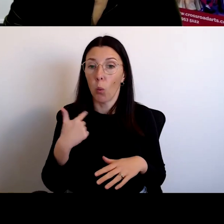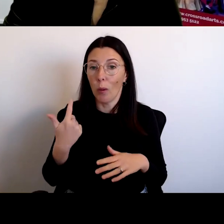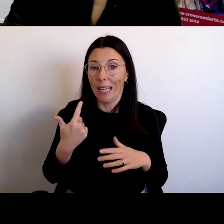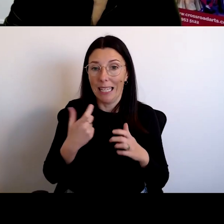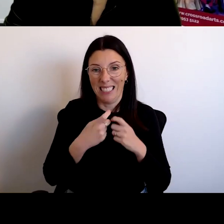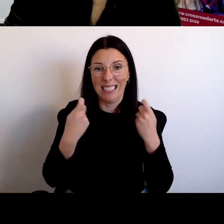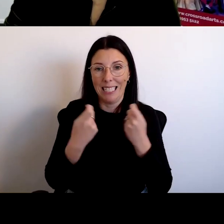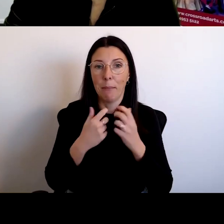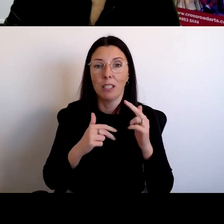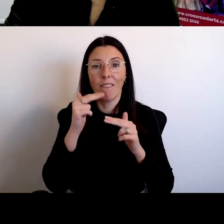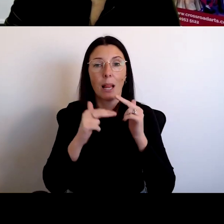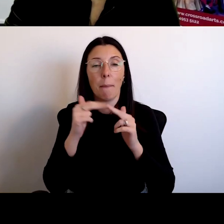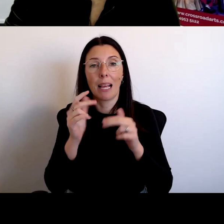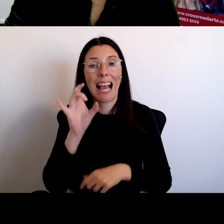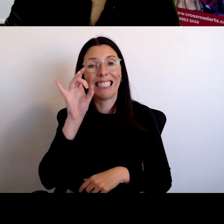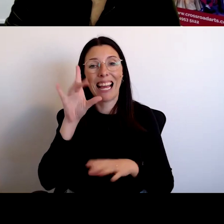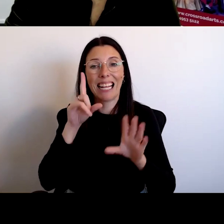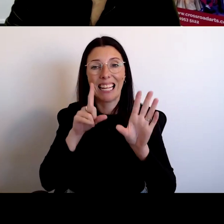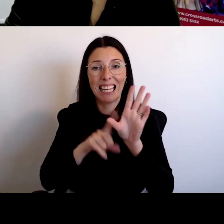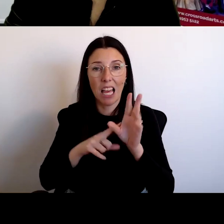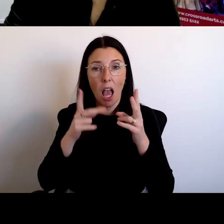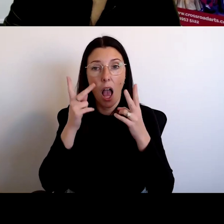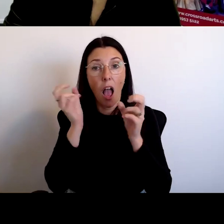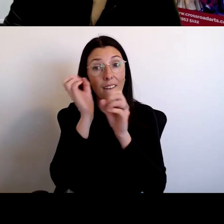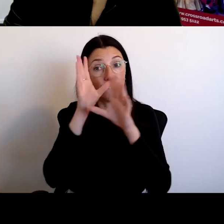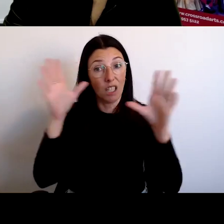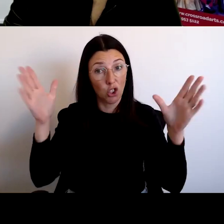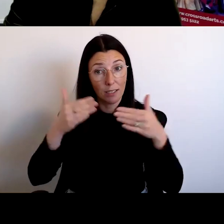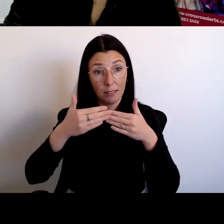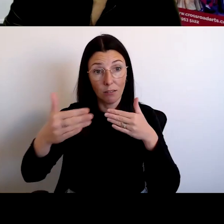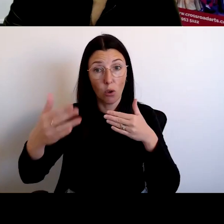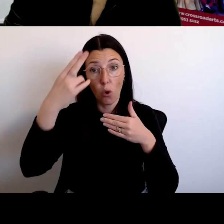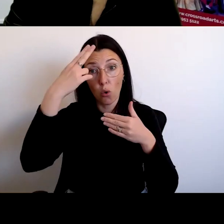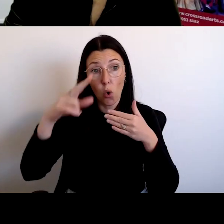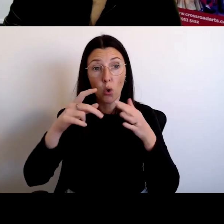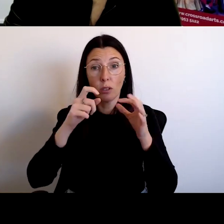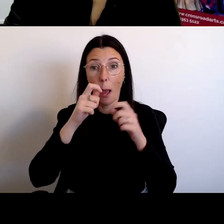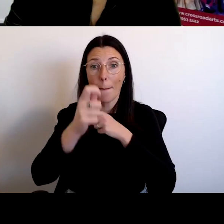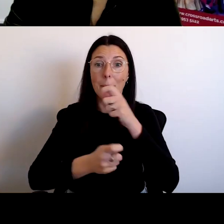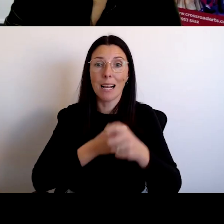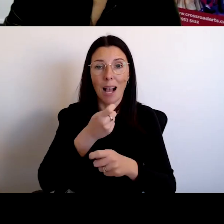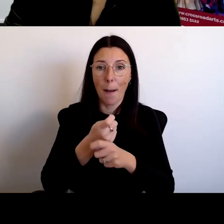our company which we called 'becoming iconic' document, if you will.